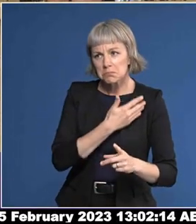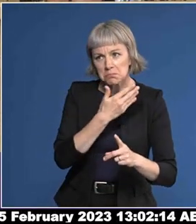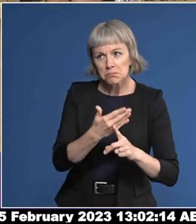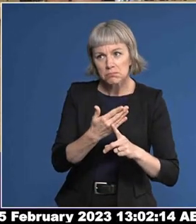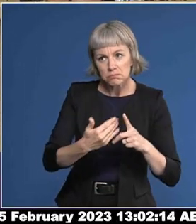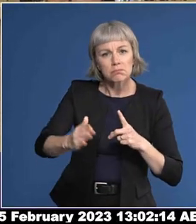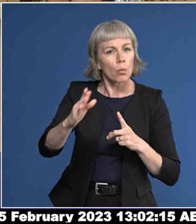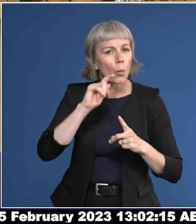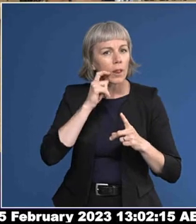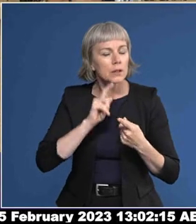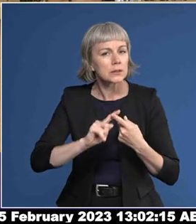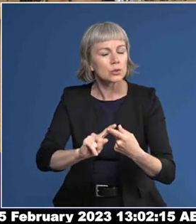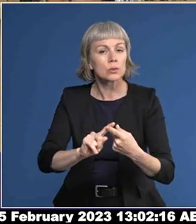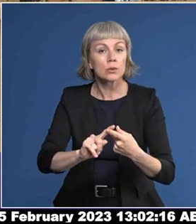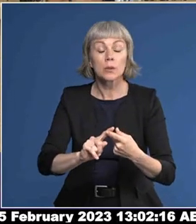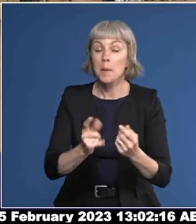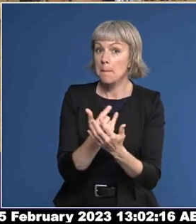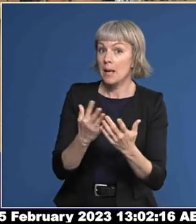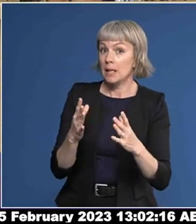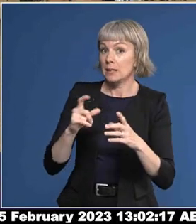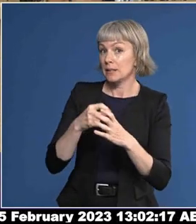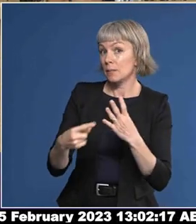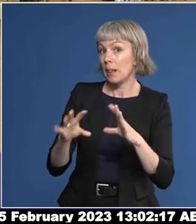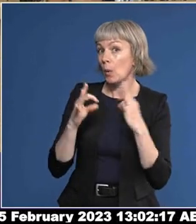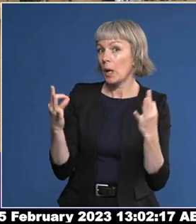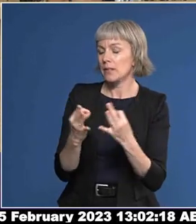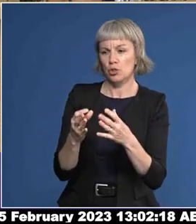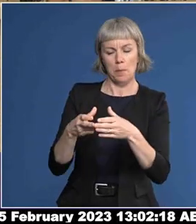And I think, at times, community - and this goes to even when you are trying to recruit